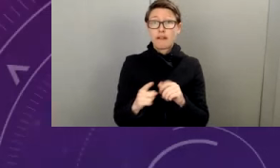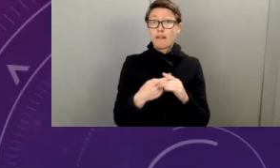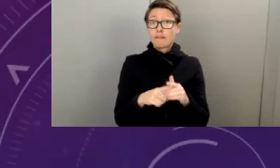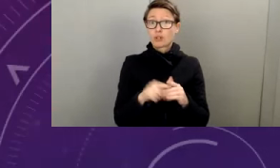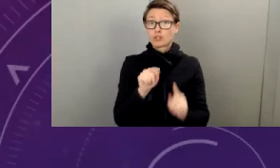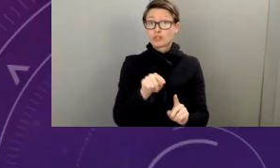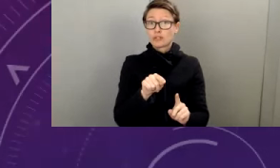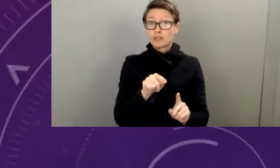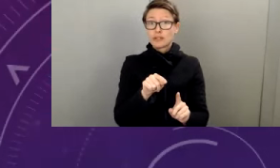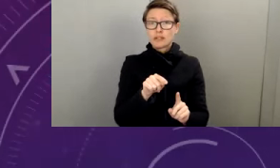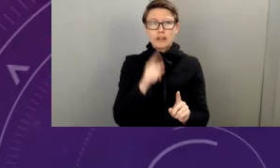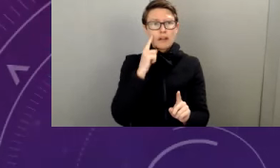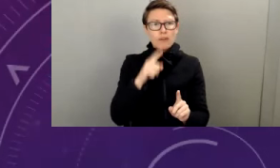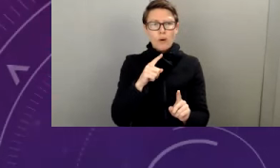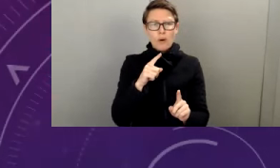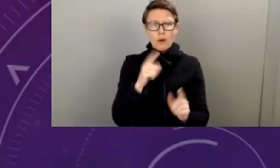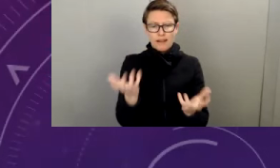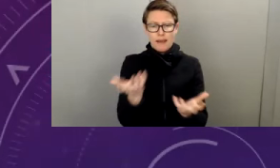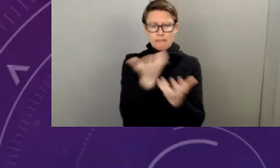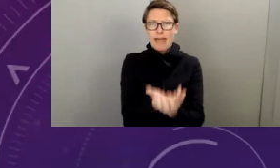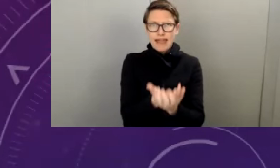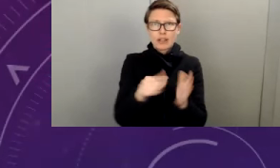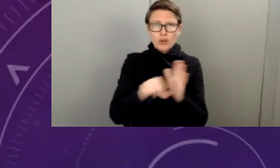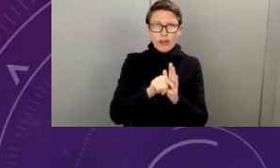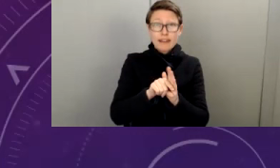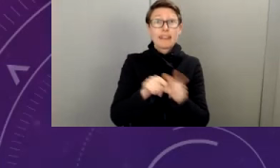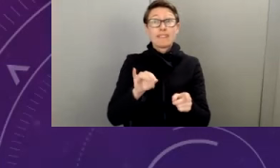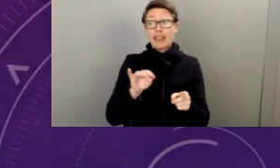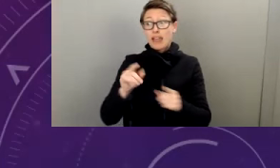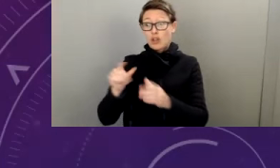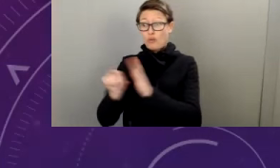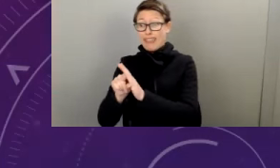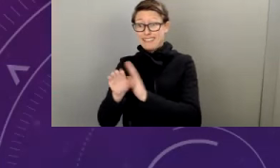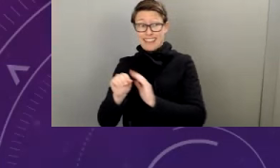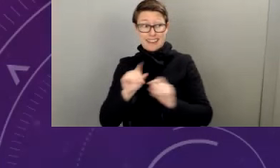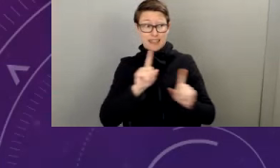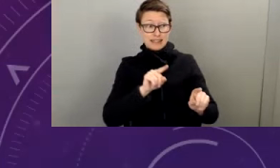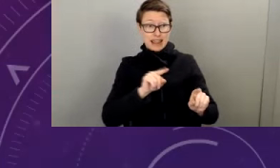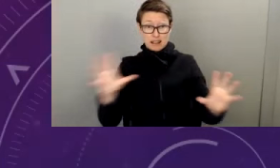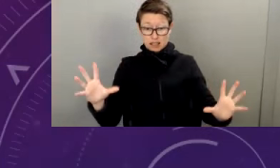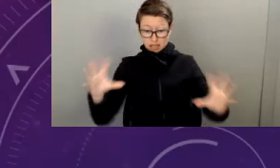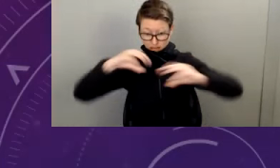a combined grade file. So if you combine both your grades and attendance into one Excel spreadsheet,